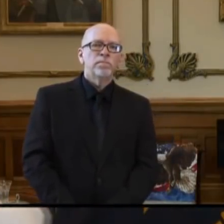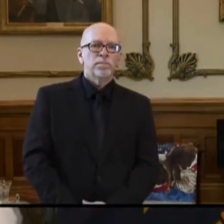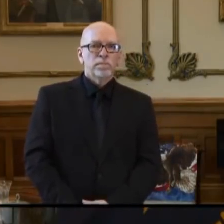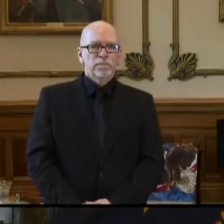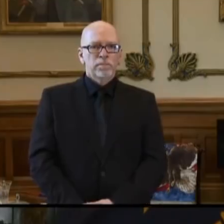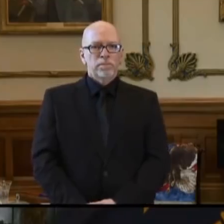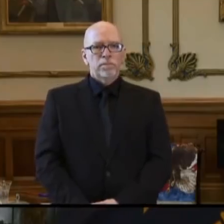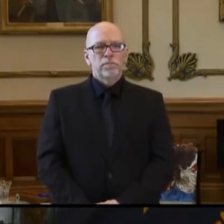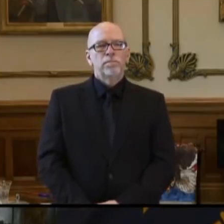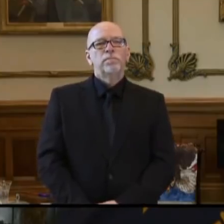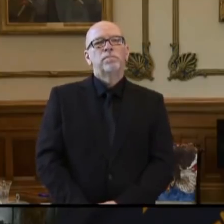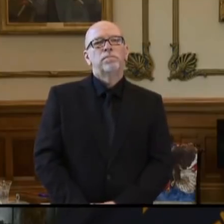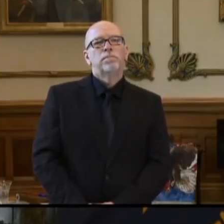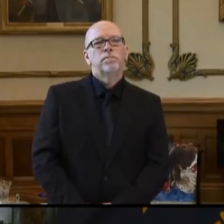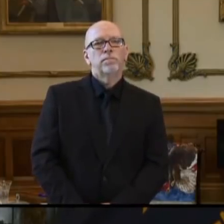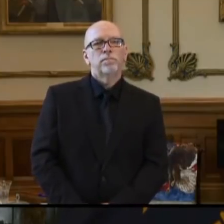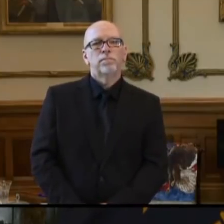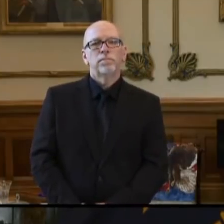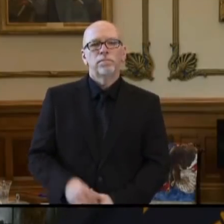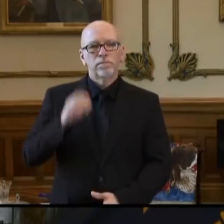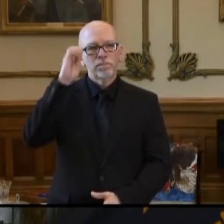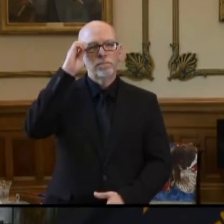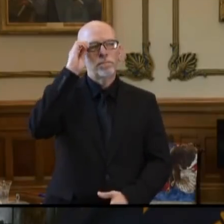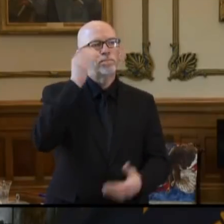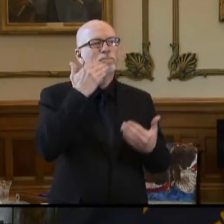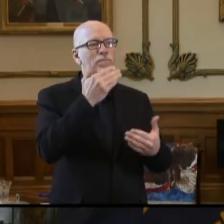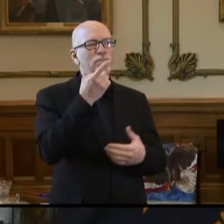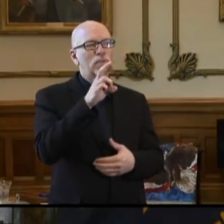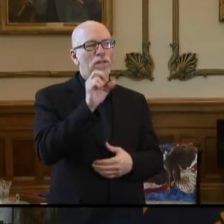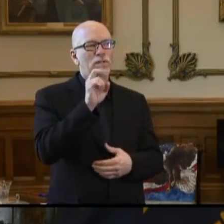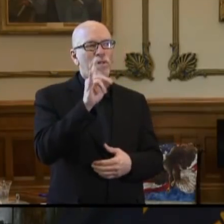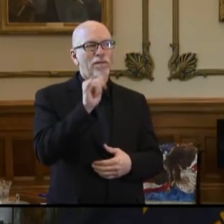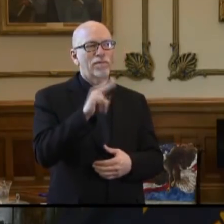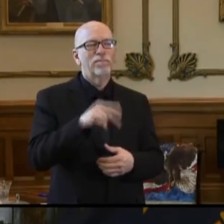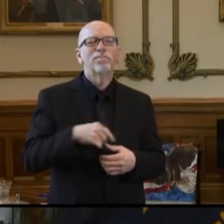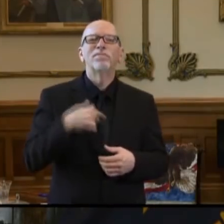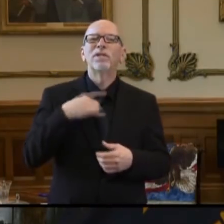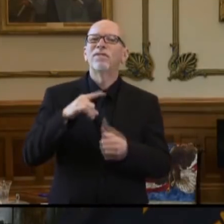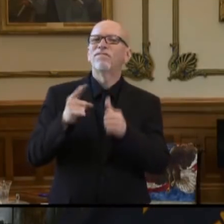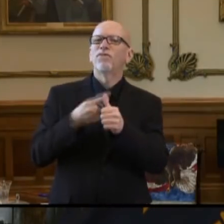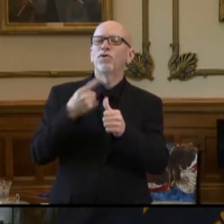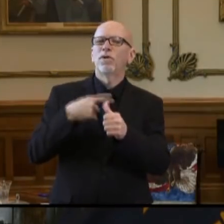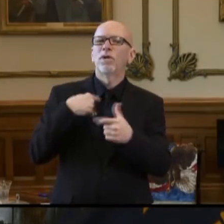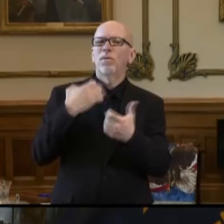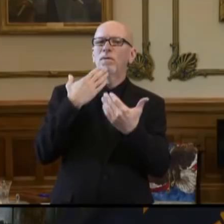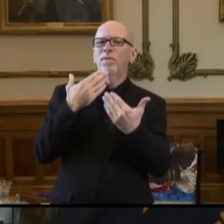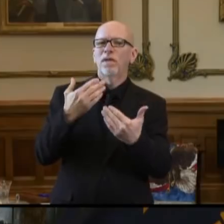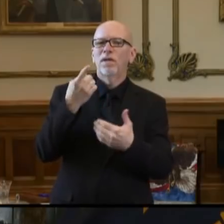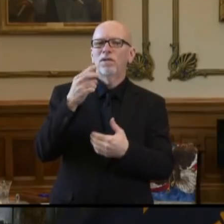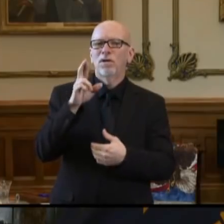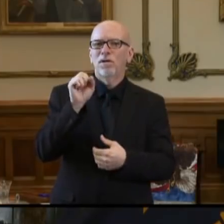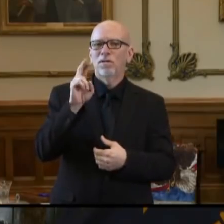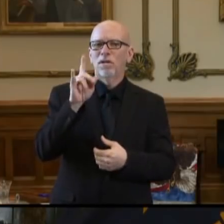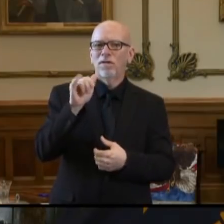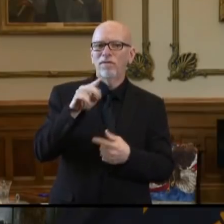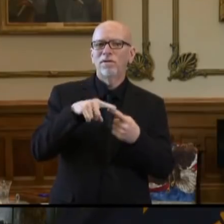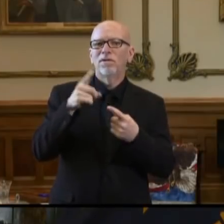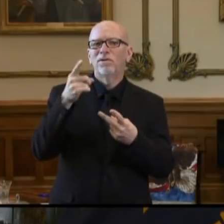FACILITIES. THANK YOU, DR.